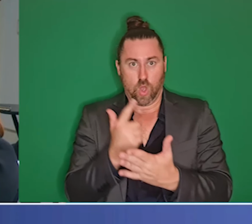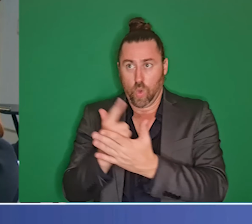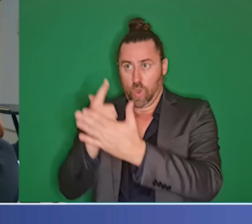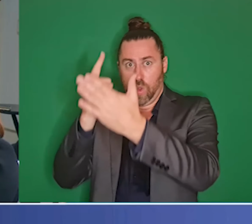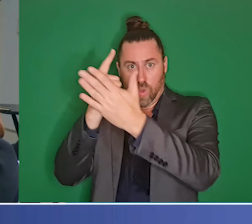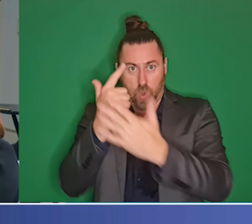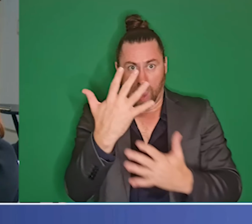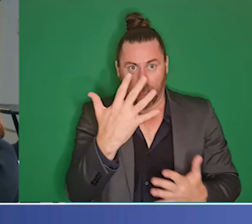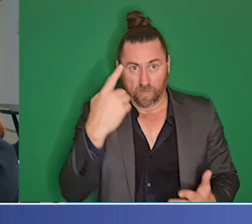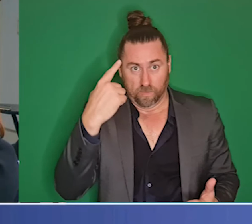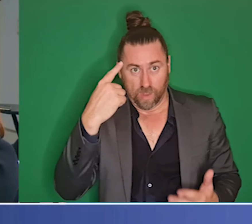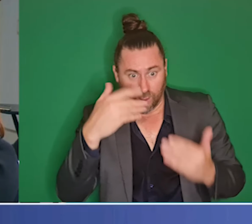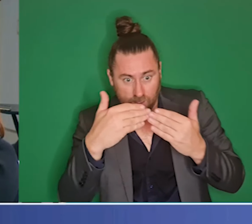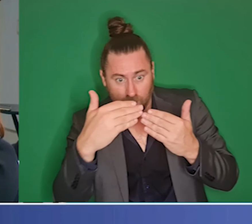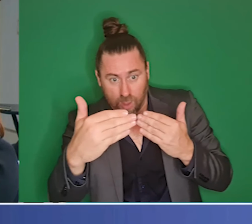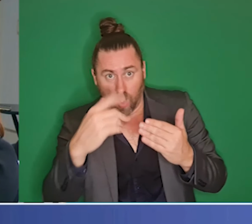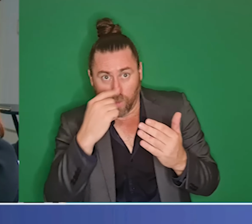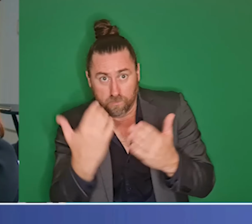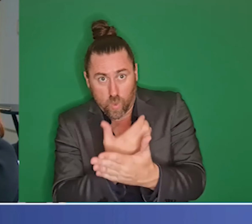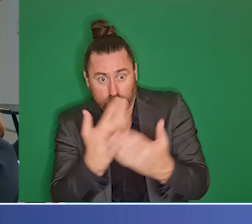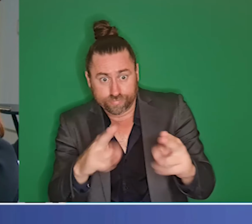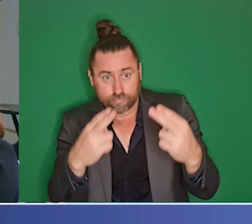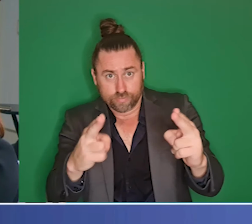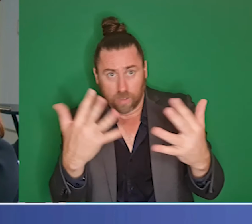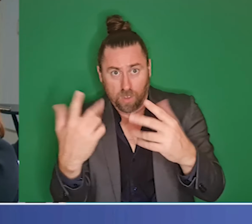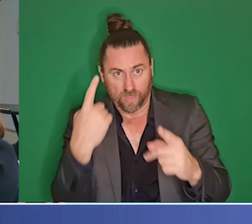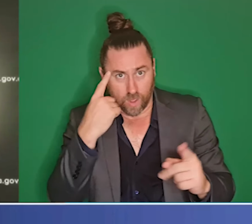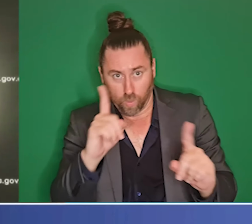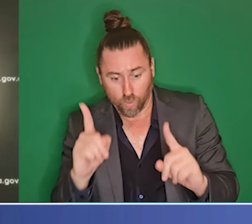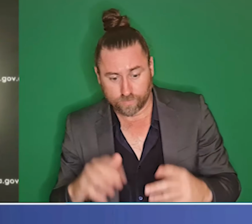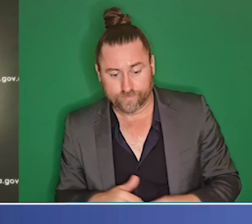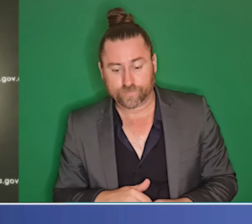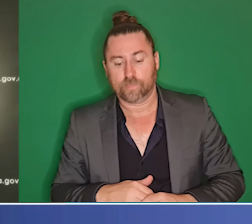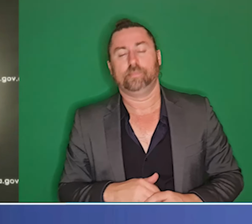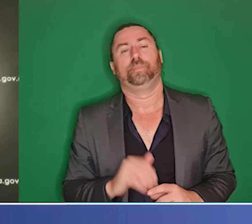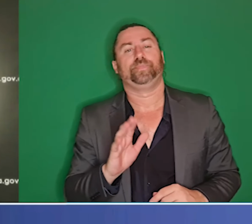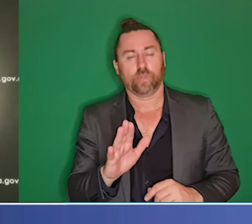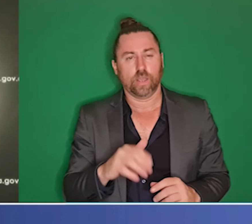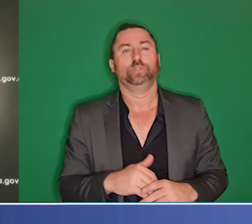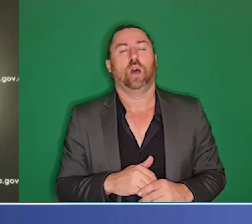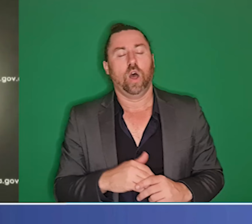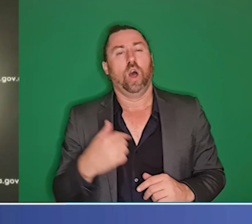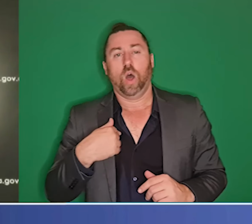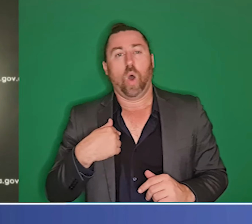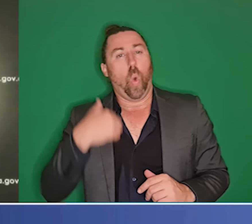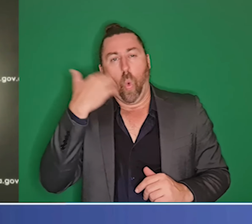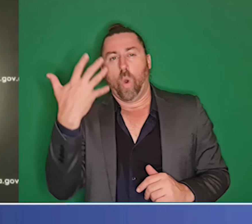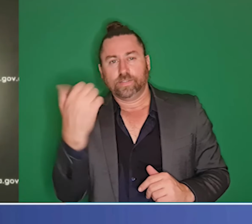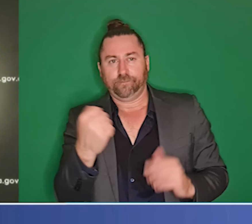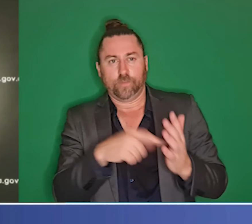it's actually gonna get? (CROSSTALK) So in relation to visas, we're constantly reviewing